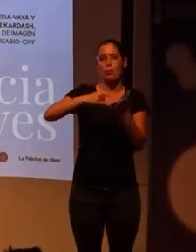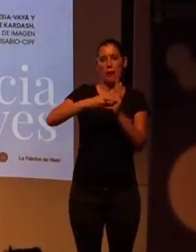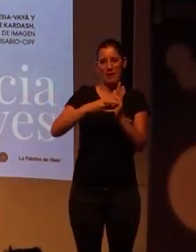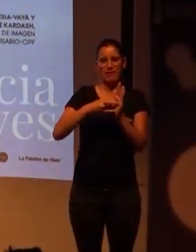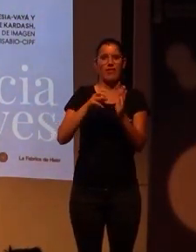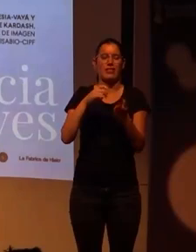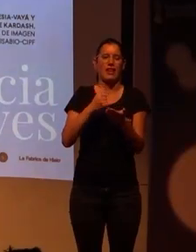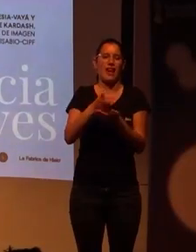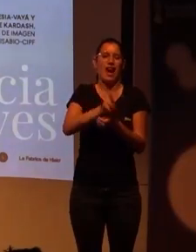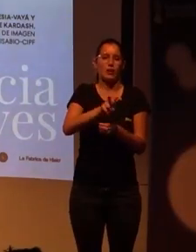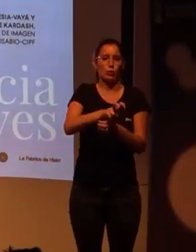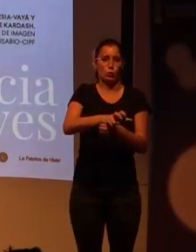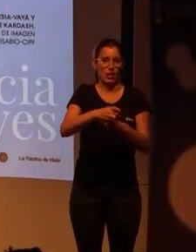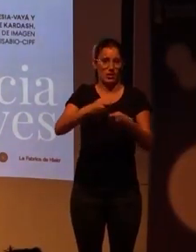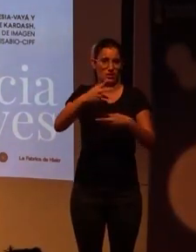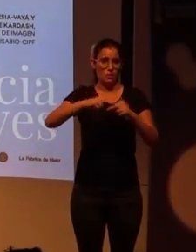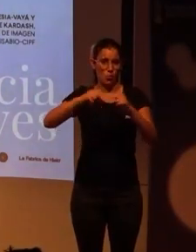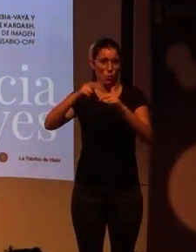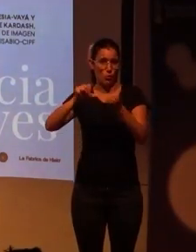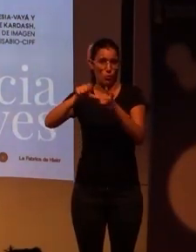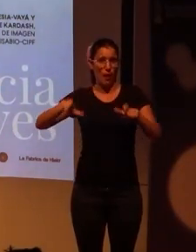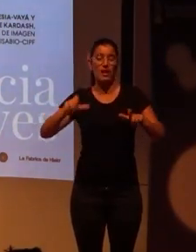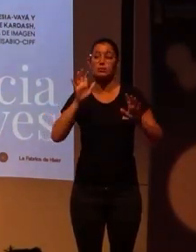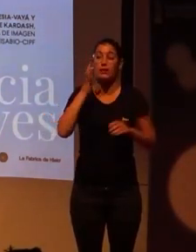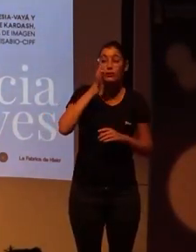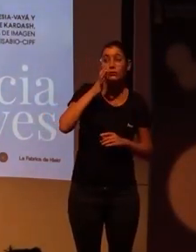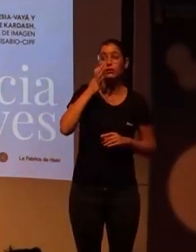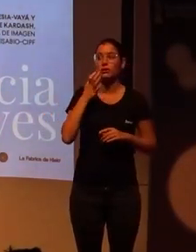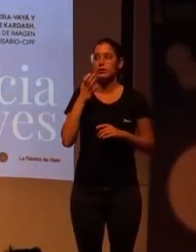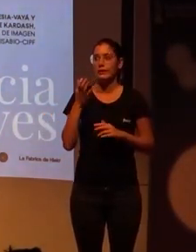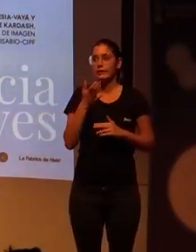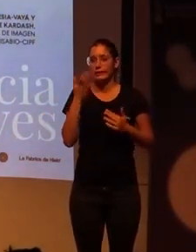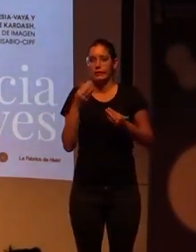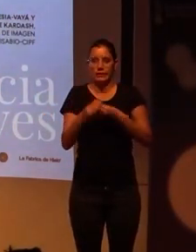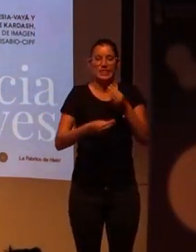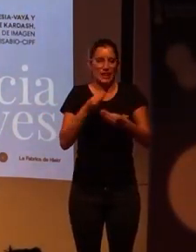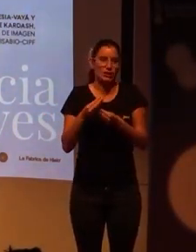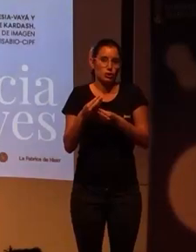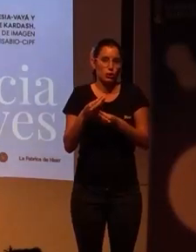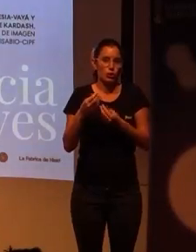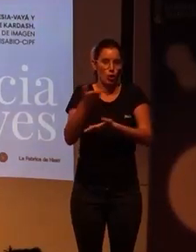plan that has been done collaboratively by all the agents, associations and such,